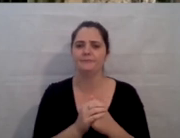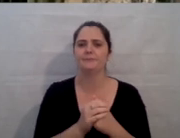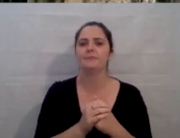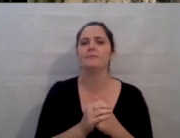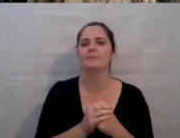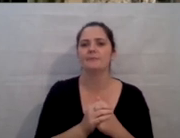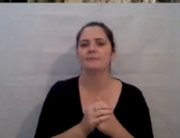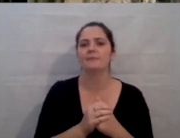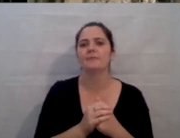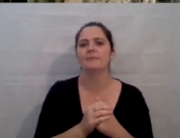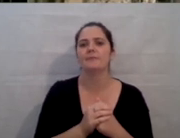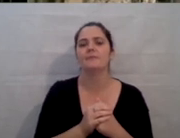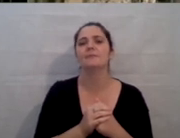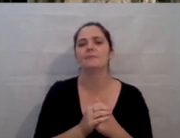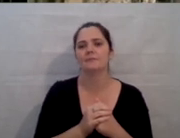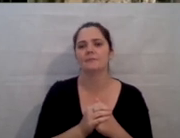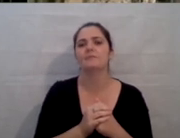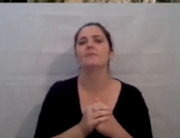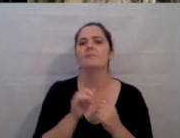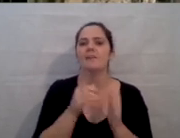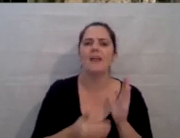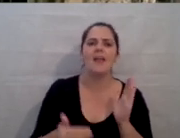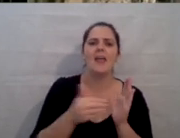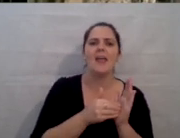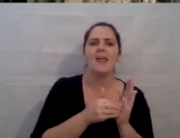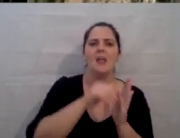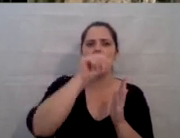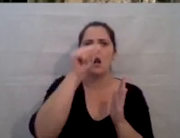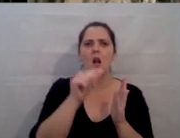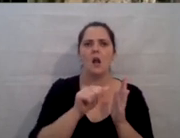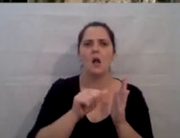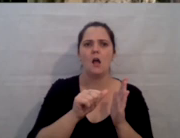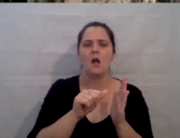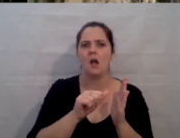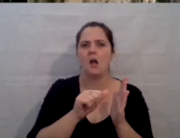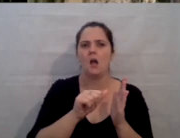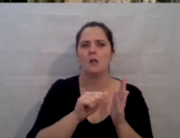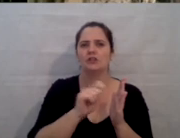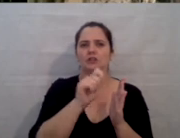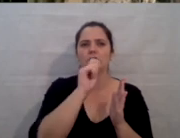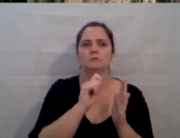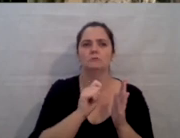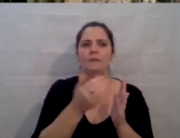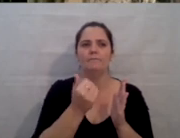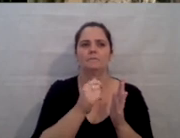talking about literally sculpting right, you're adding and subtracting by pushing and pulling against those lines.